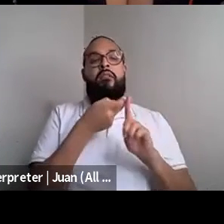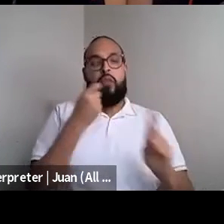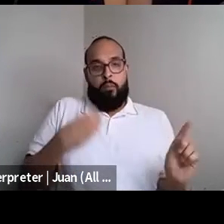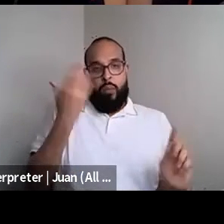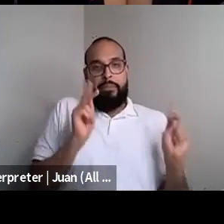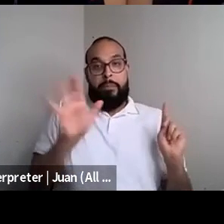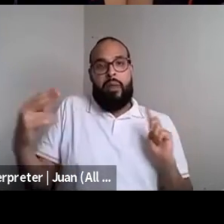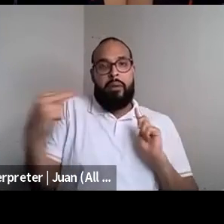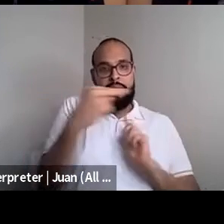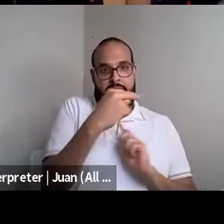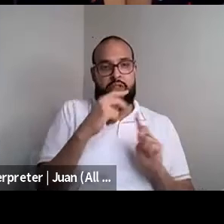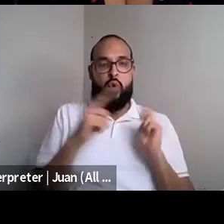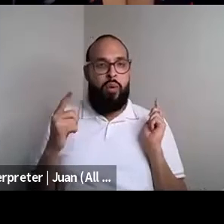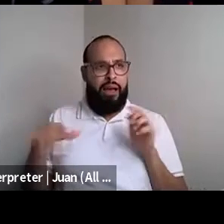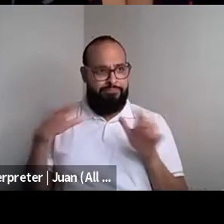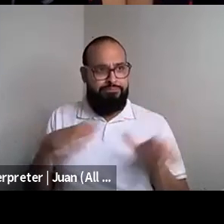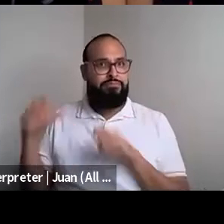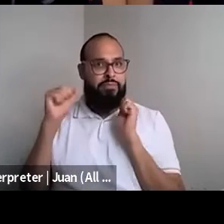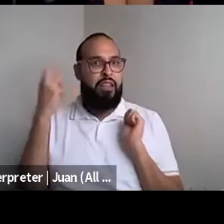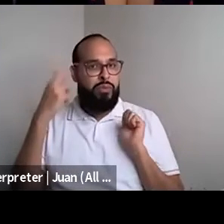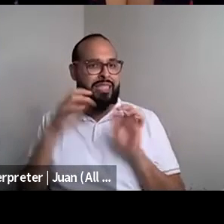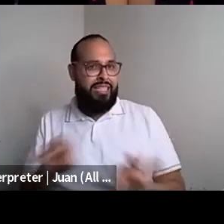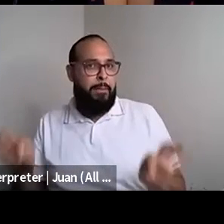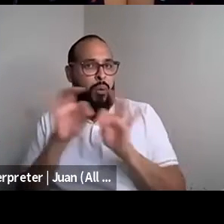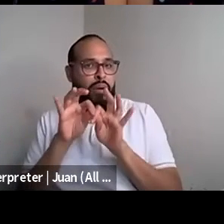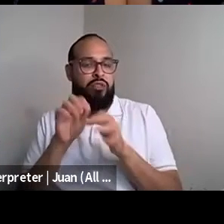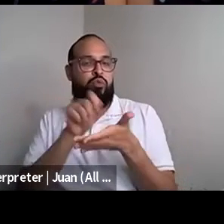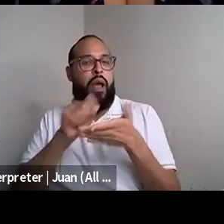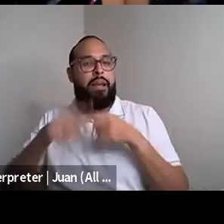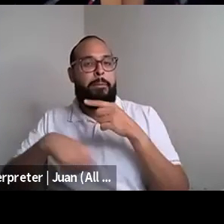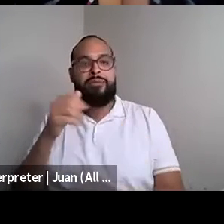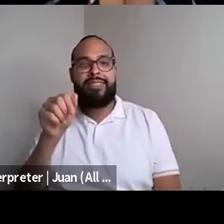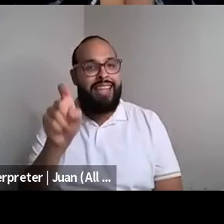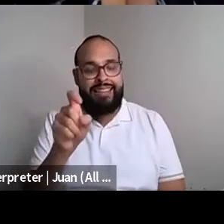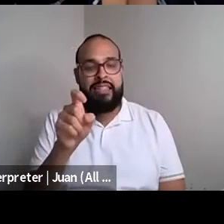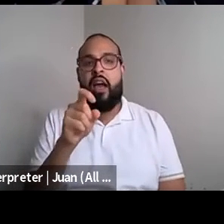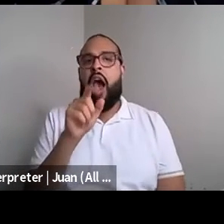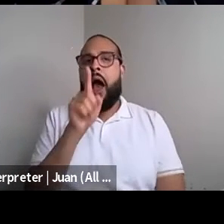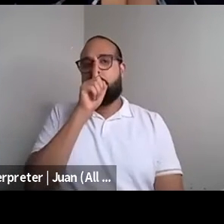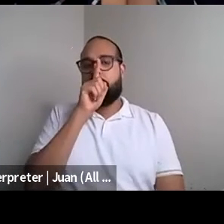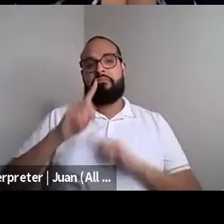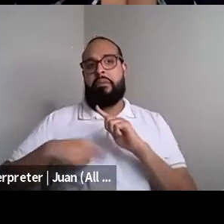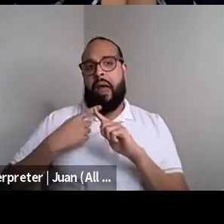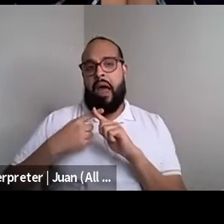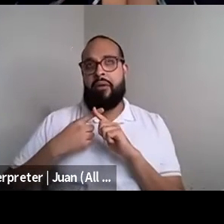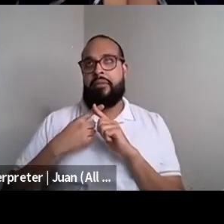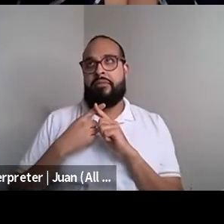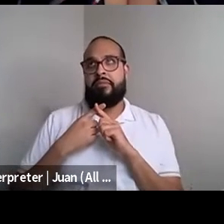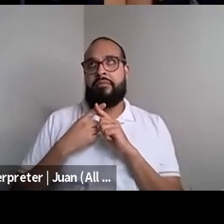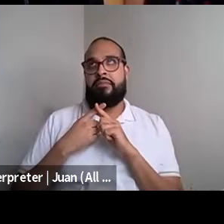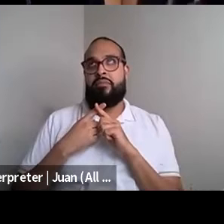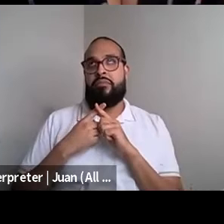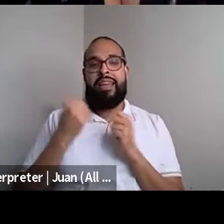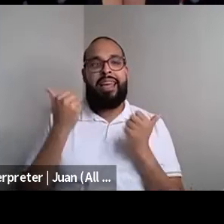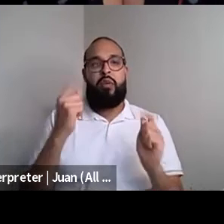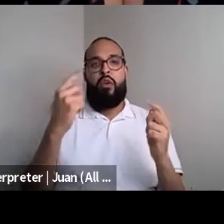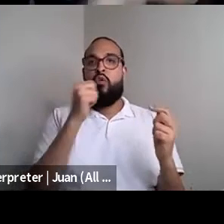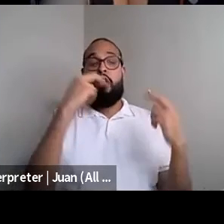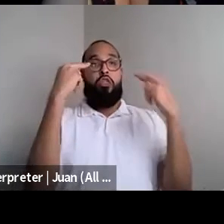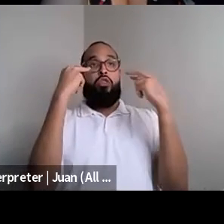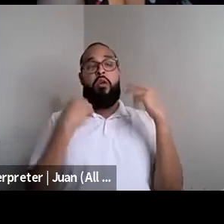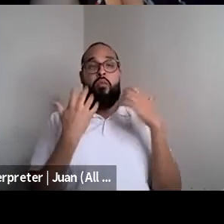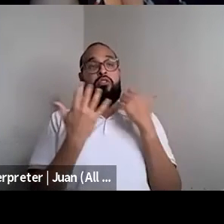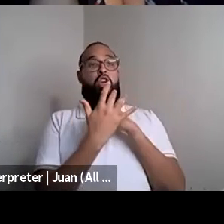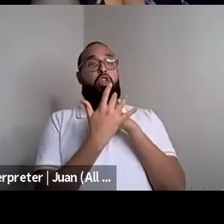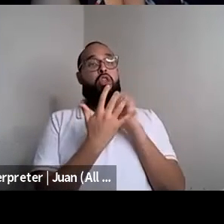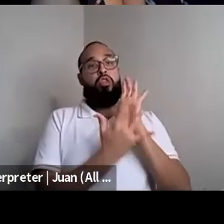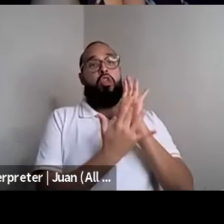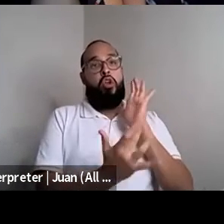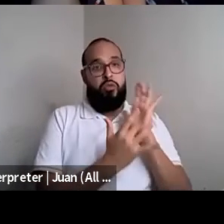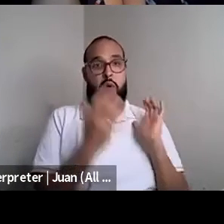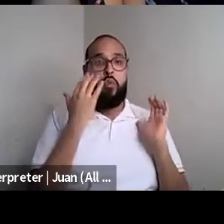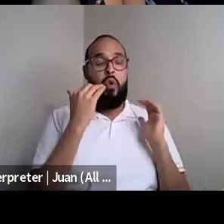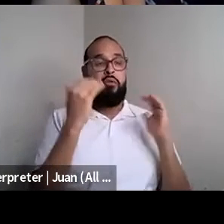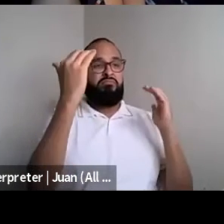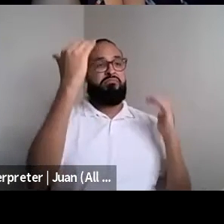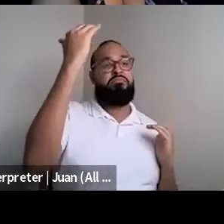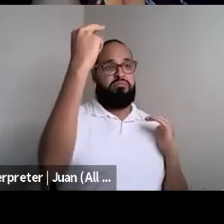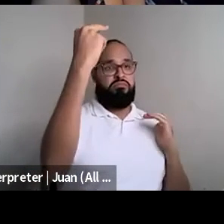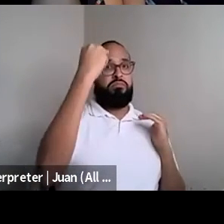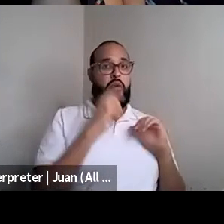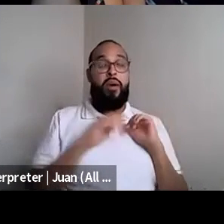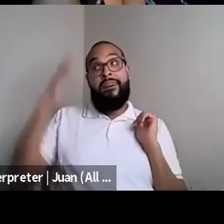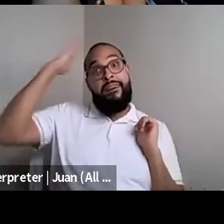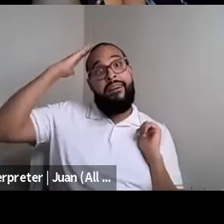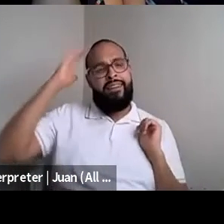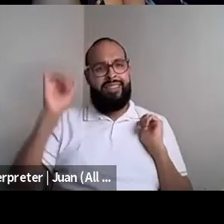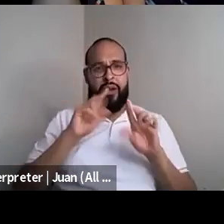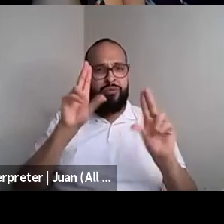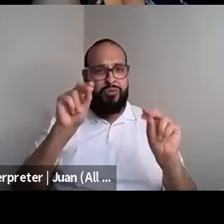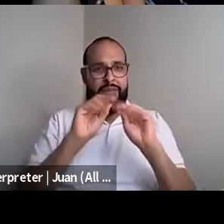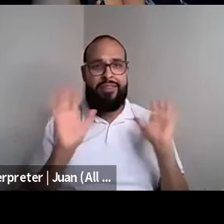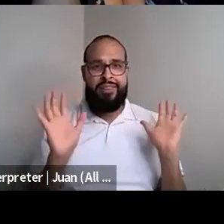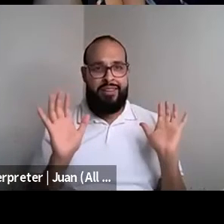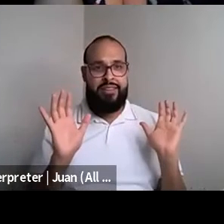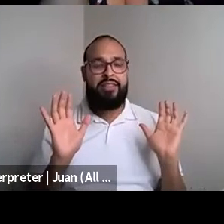Kokumo: From the horse's mouth. So that's why it's important because it's not about. It's not about anyone to penalize me, if you will, like, you know, Doctor. They like to treat us like they're like, I don't know, maybe I'm supposed to know going down the string I create it all.